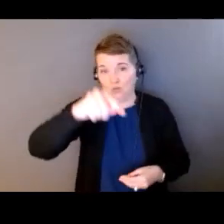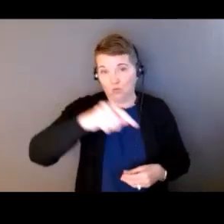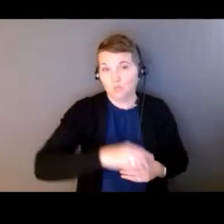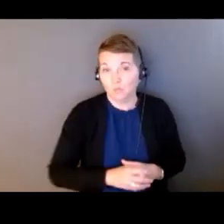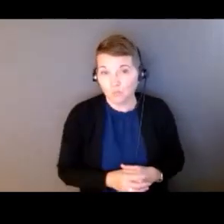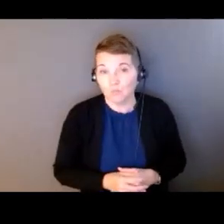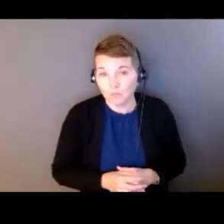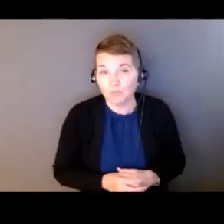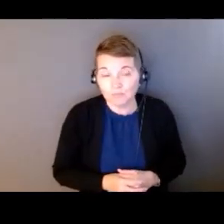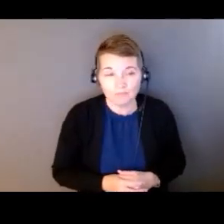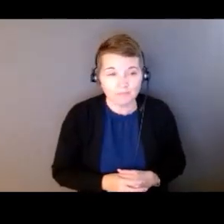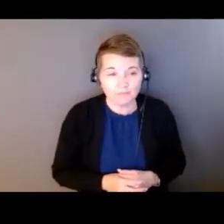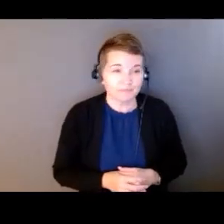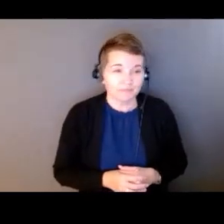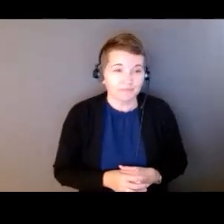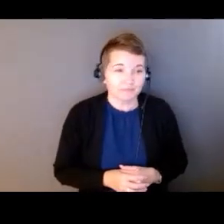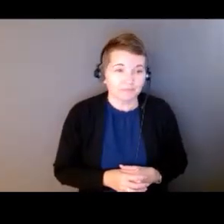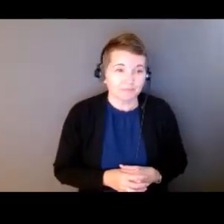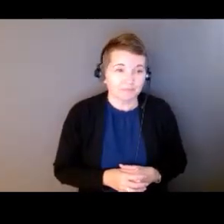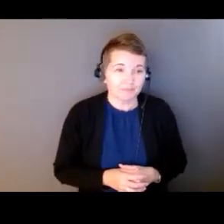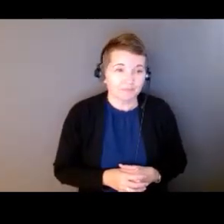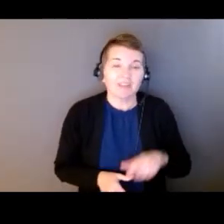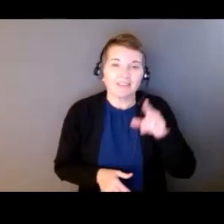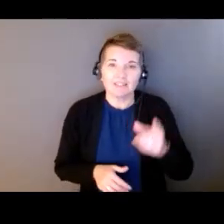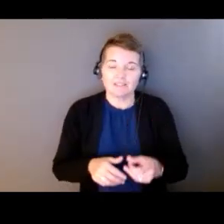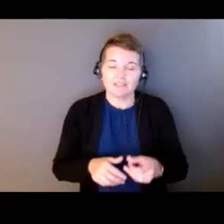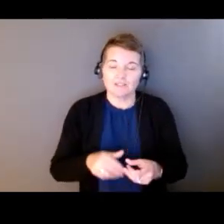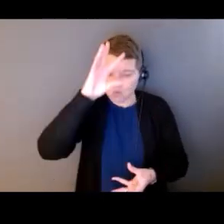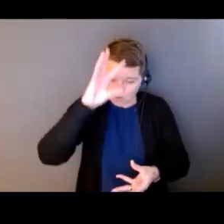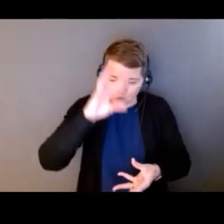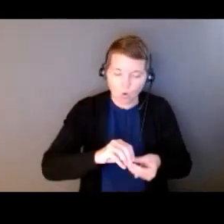total Requested Grant Amount from Council, the Total Revenue